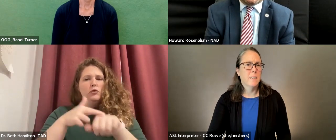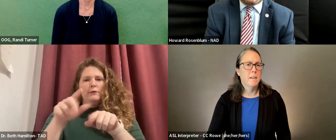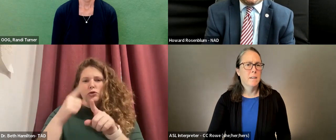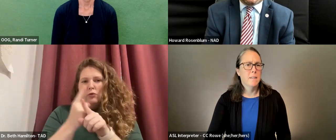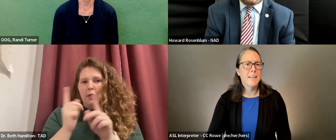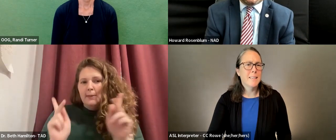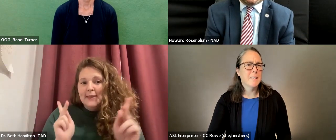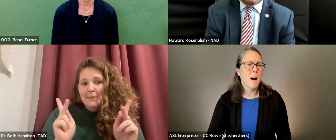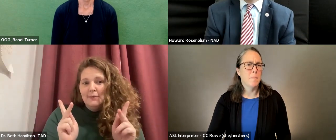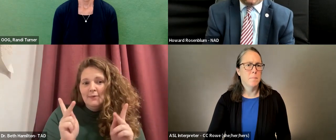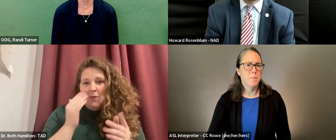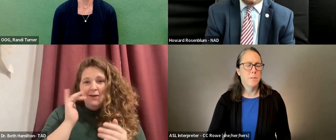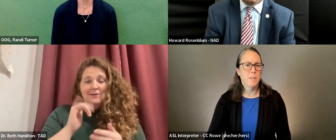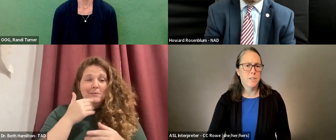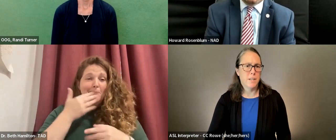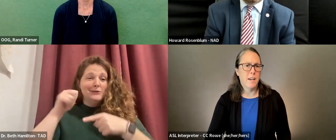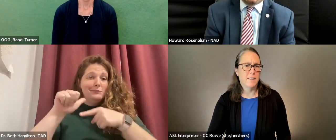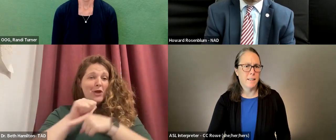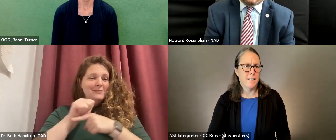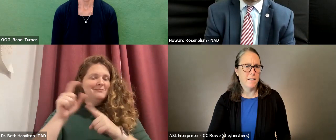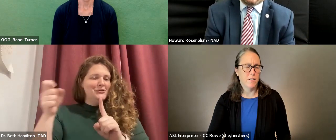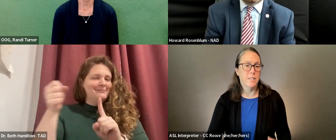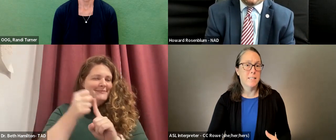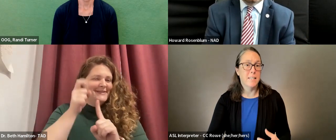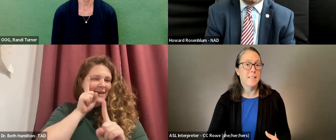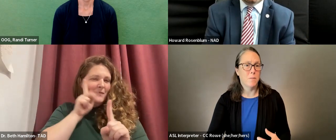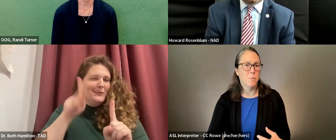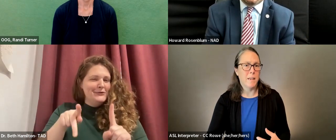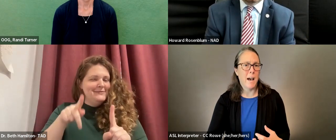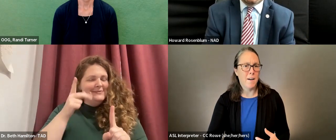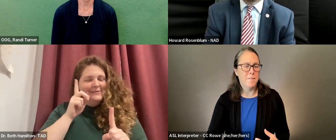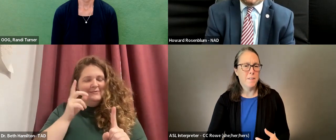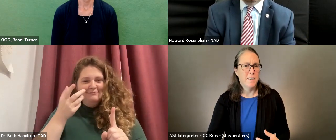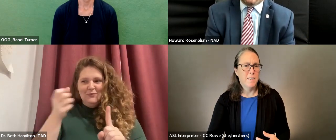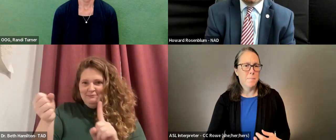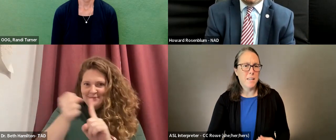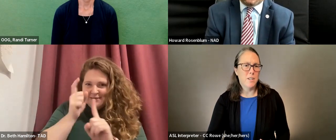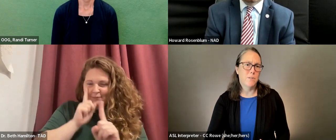without your collaboration. >> Beth Hamilton: For those who are watching, thank you for really taking